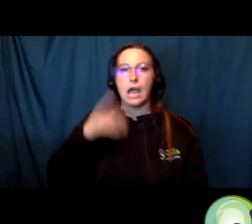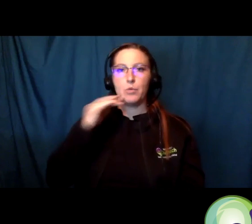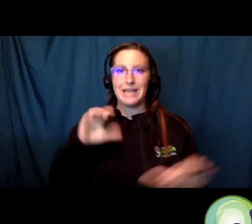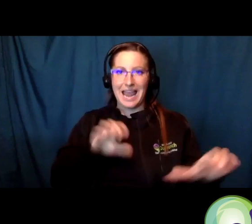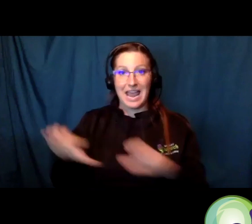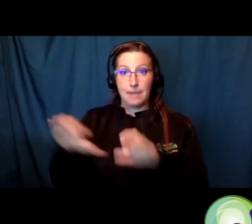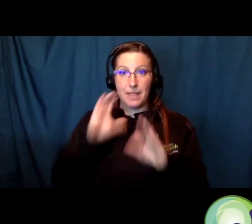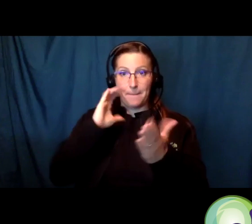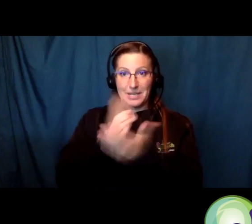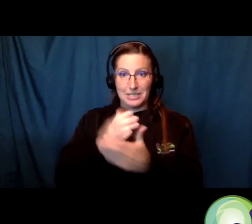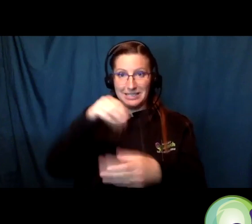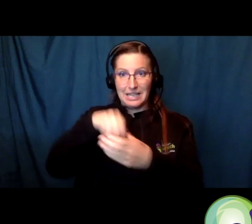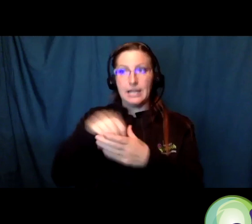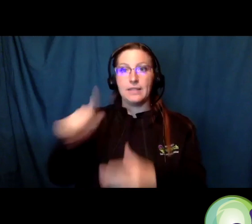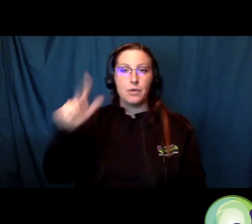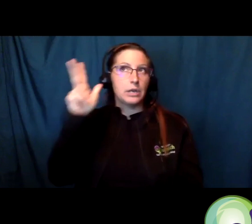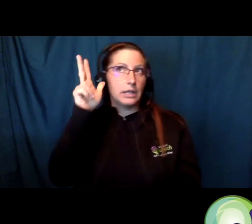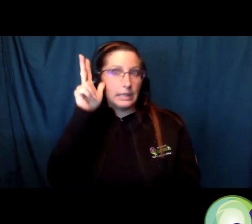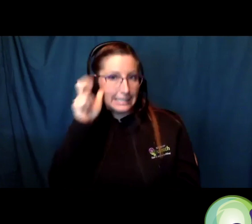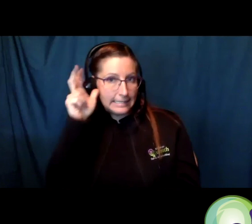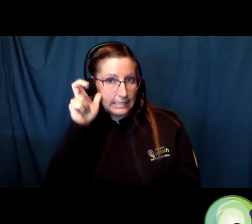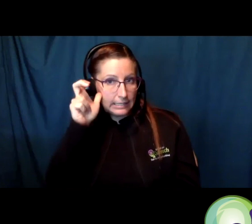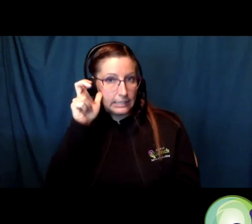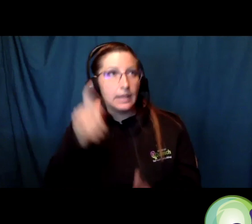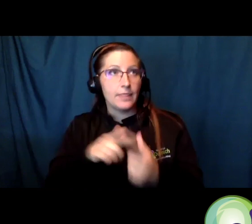and then once they if they were successful or